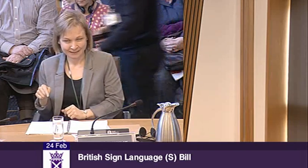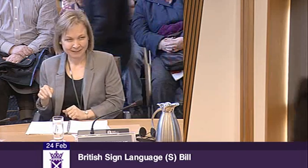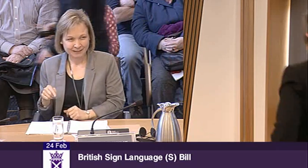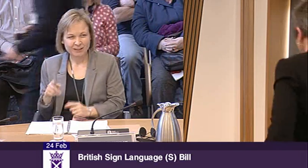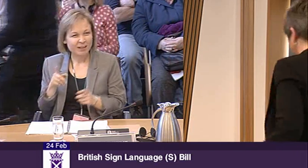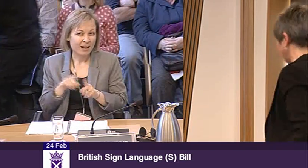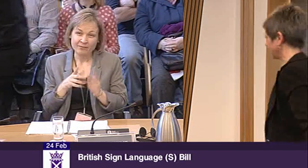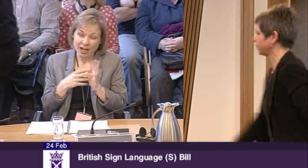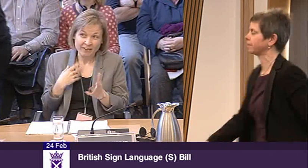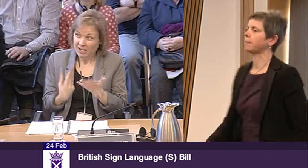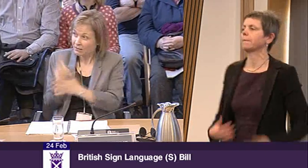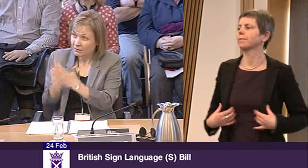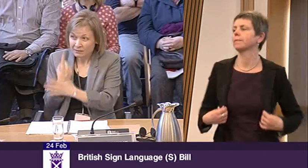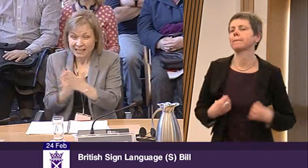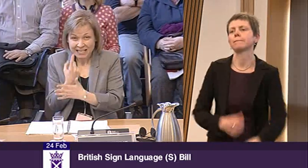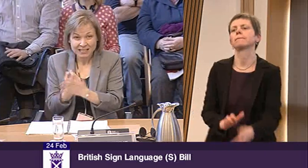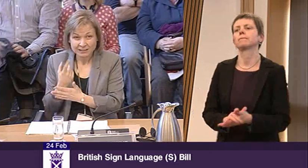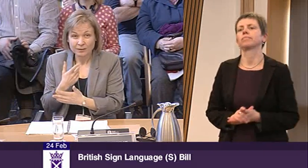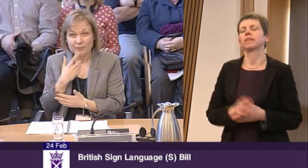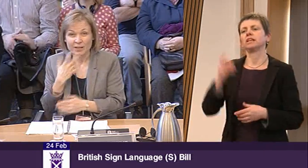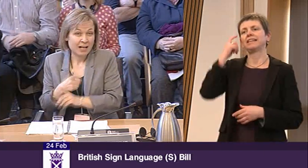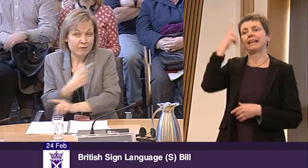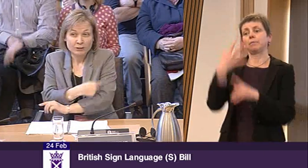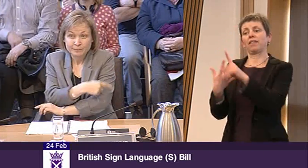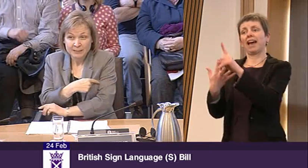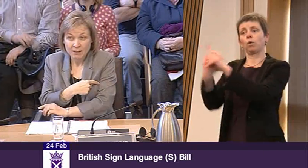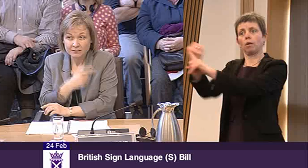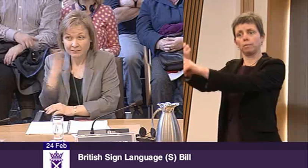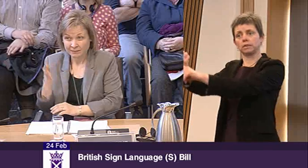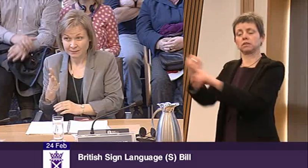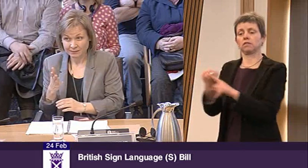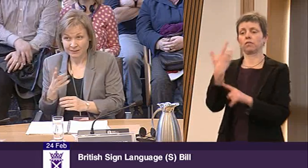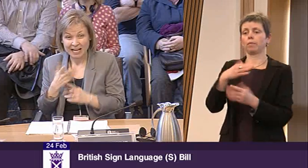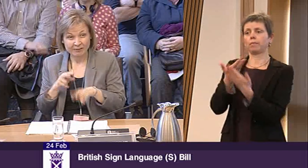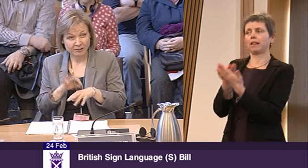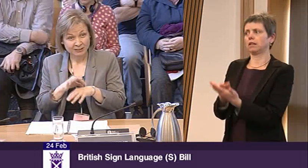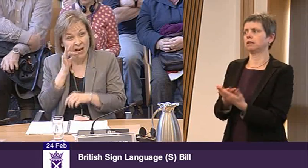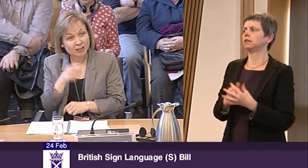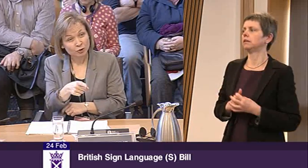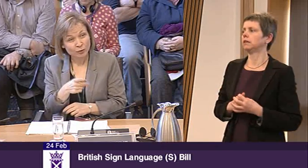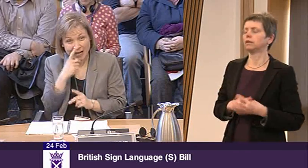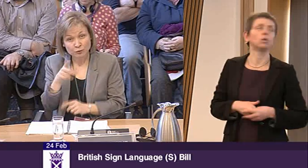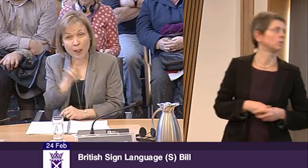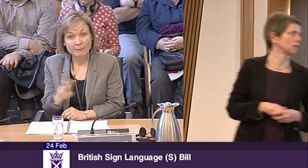adjustments but on real achievements and outcomes. If we go to hospital, we are occasionally